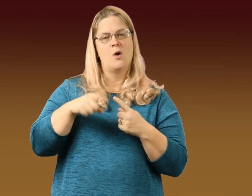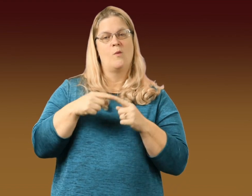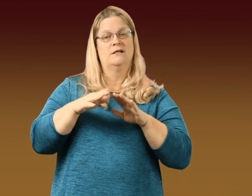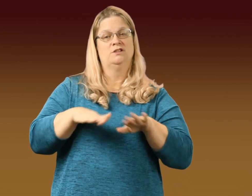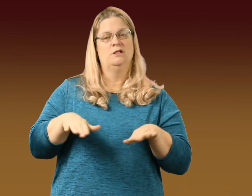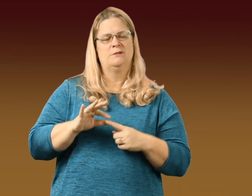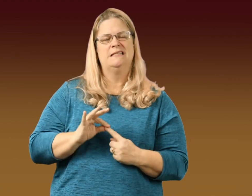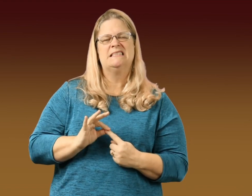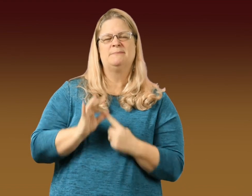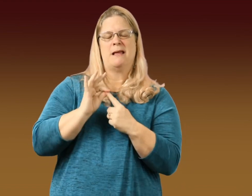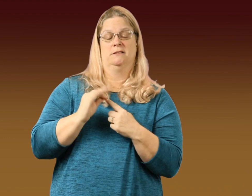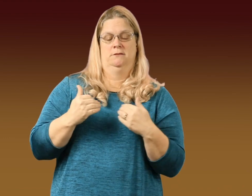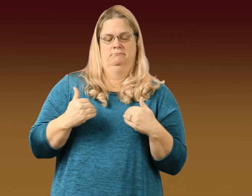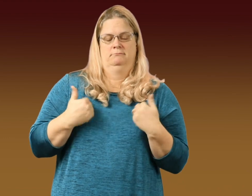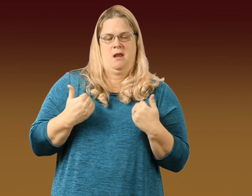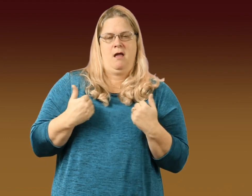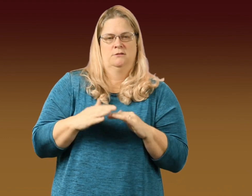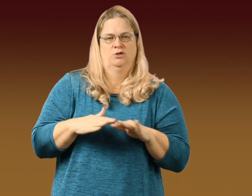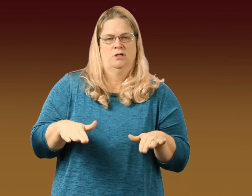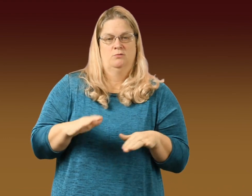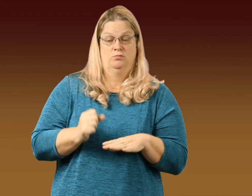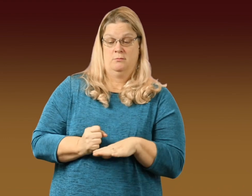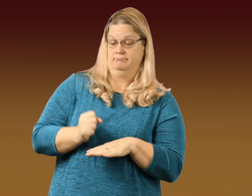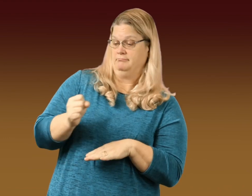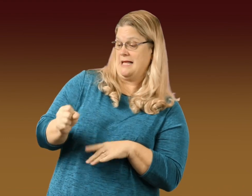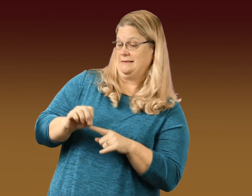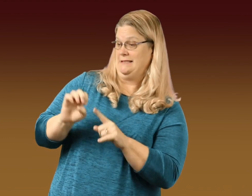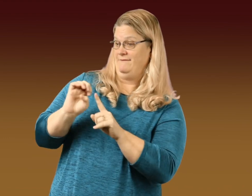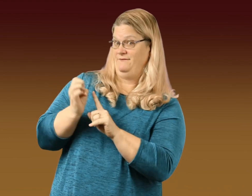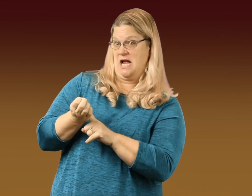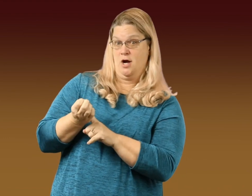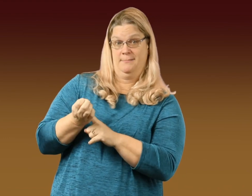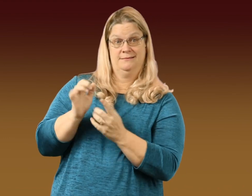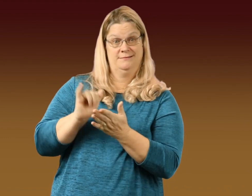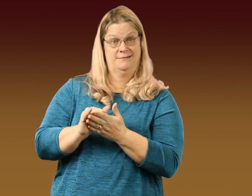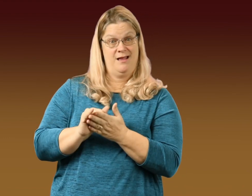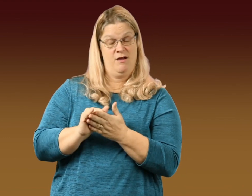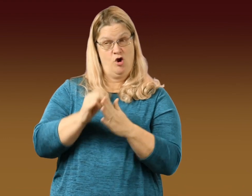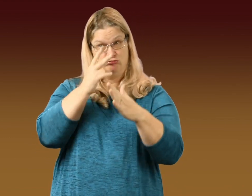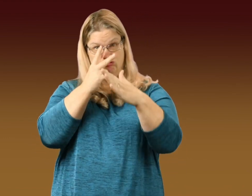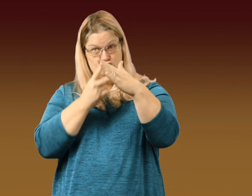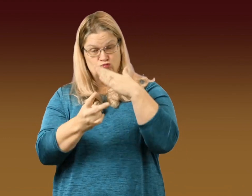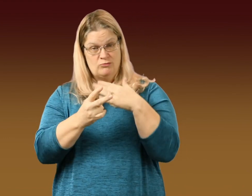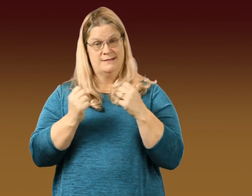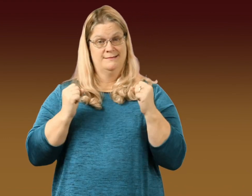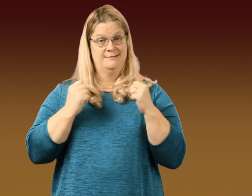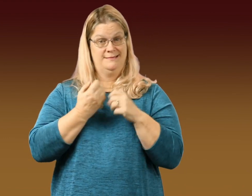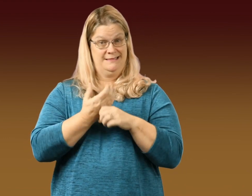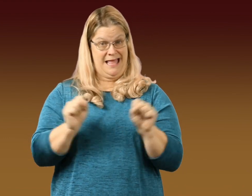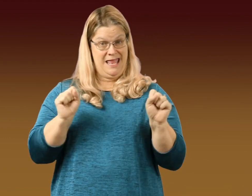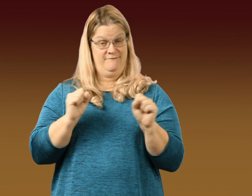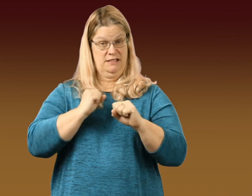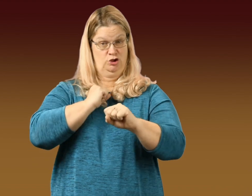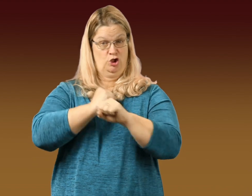When children, especially young children, are placed in environments that are predictably safe